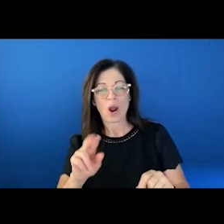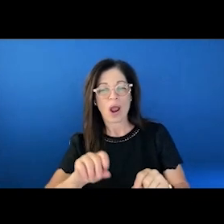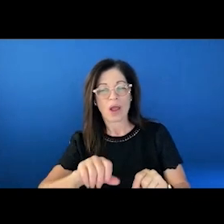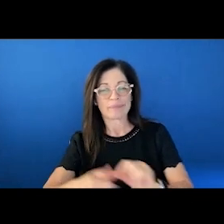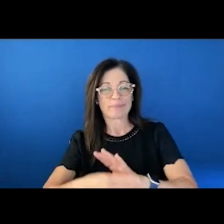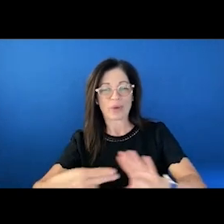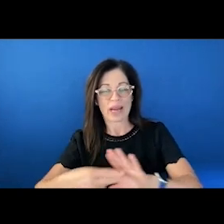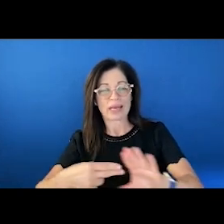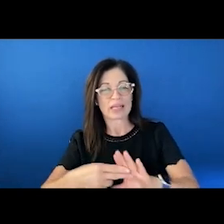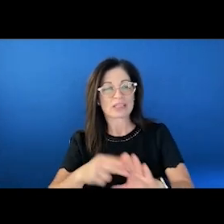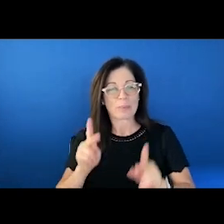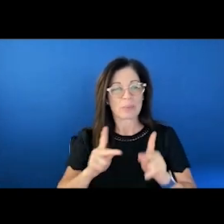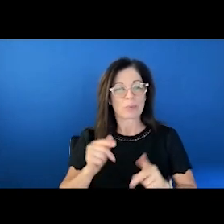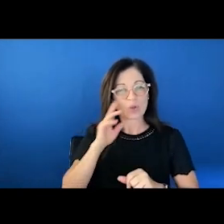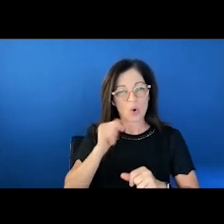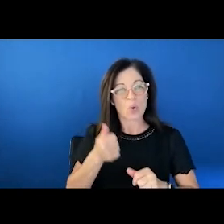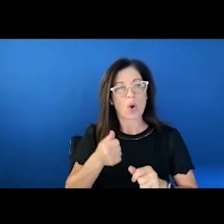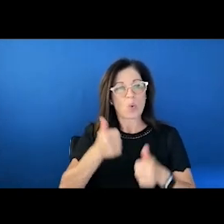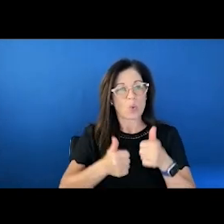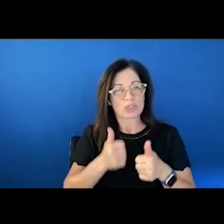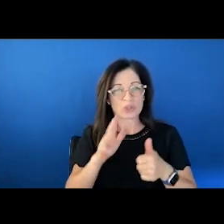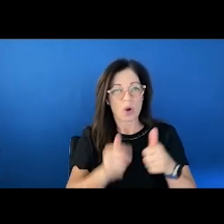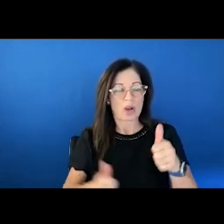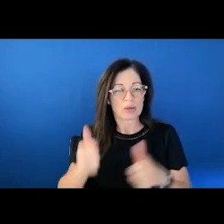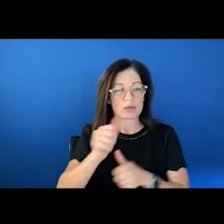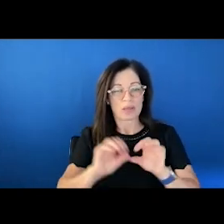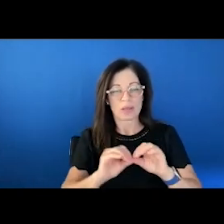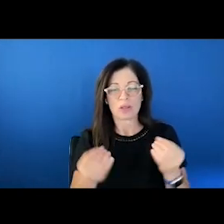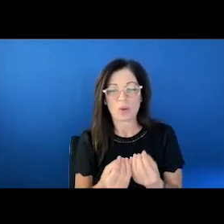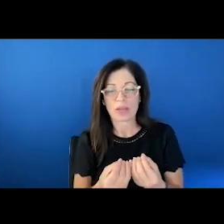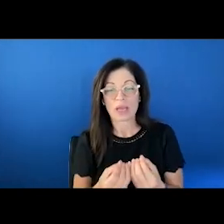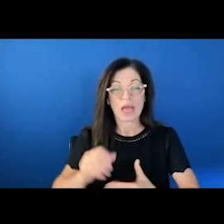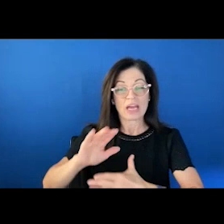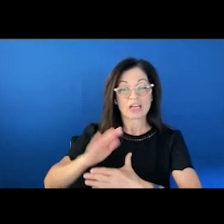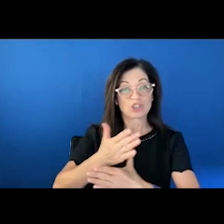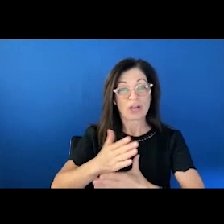may share colors and fonts, ensuring the distinction between entities is important.